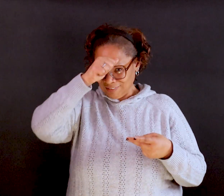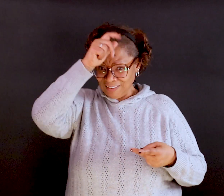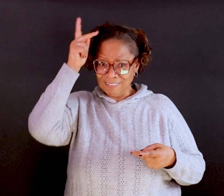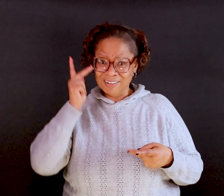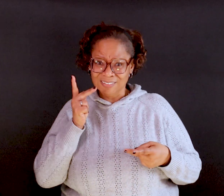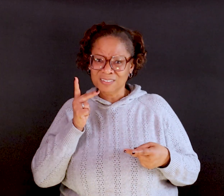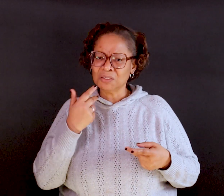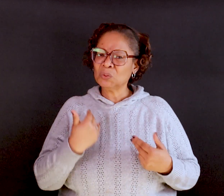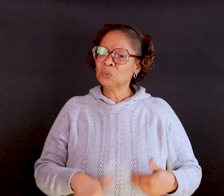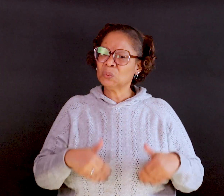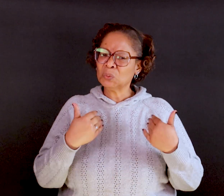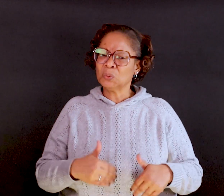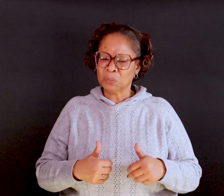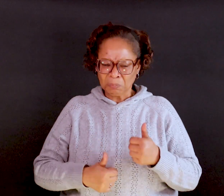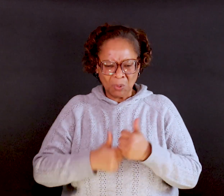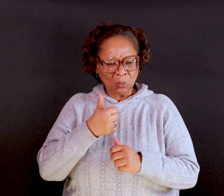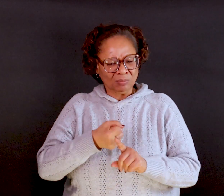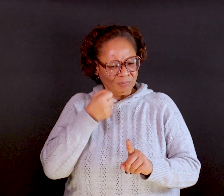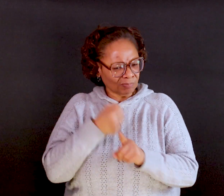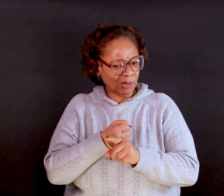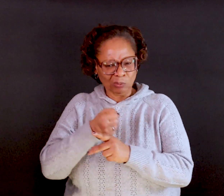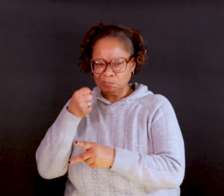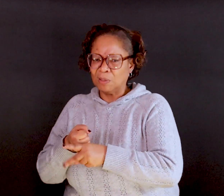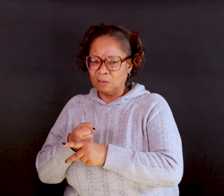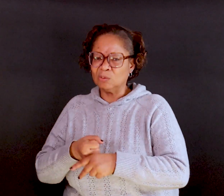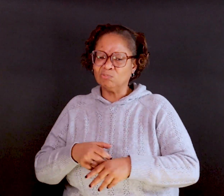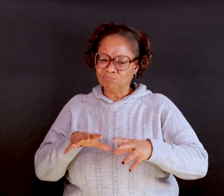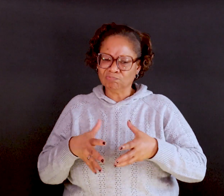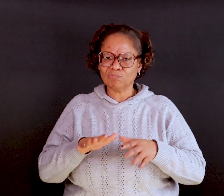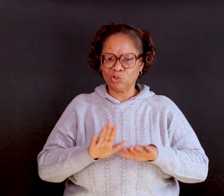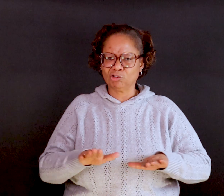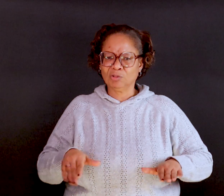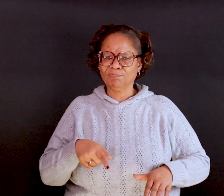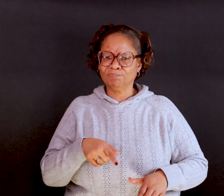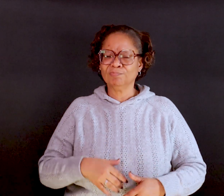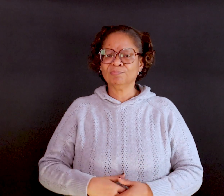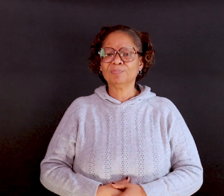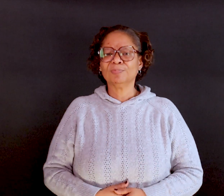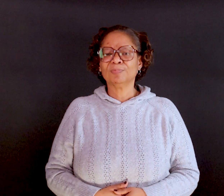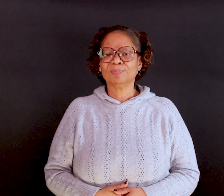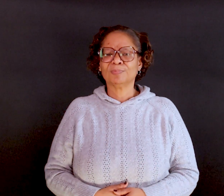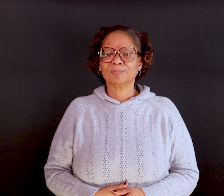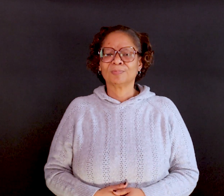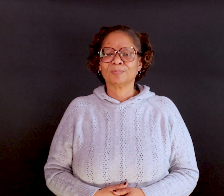Native children.